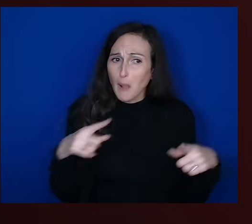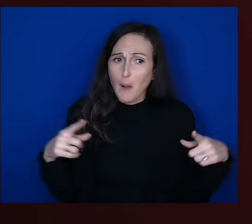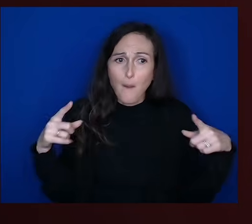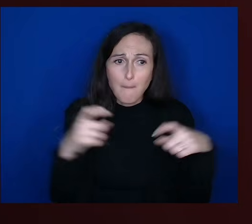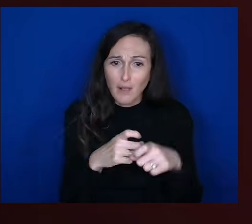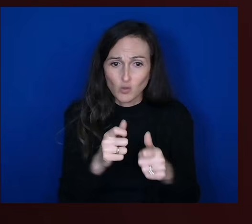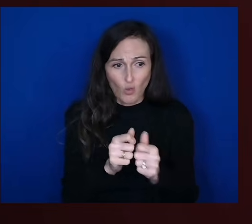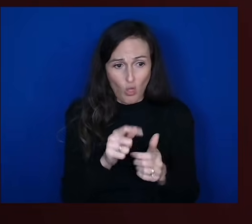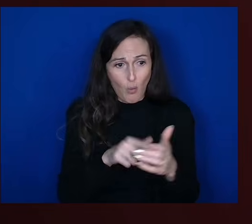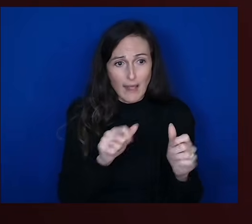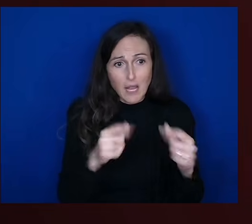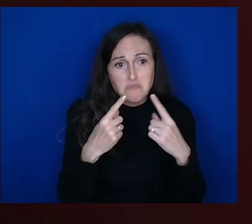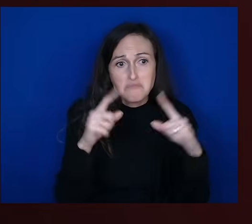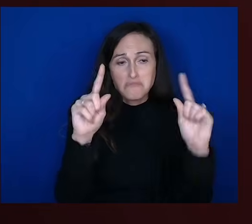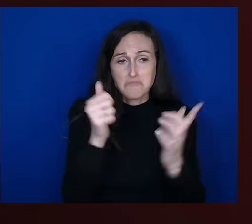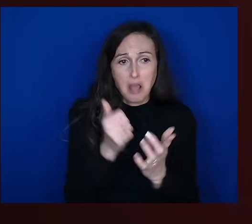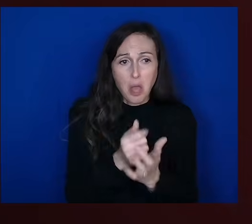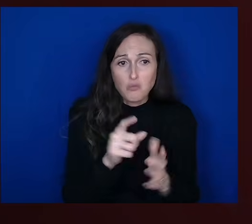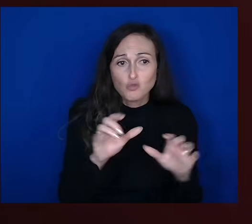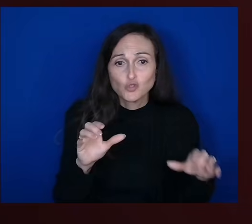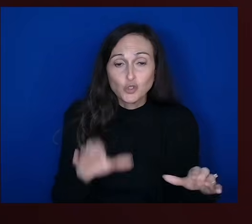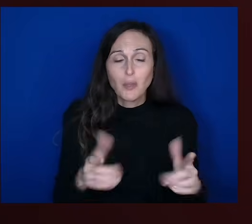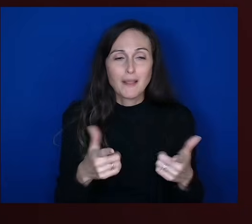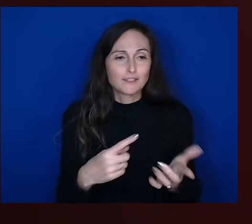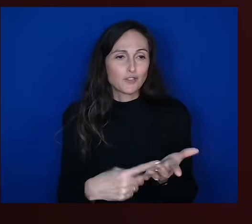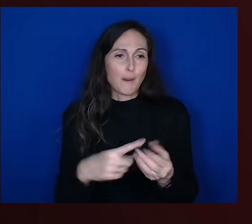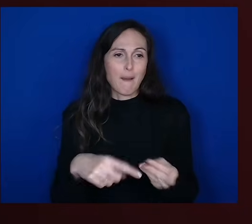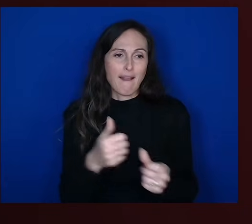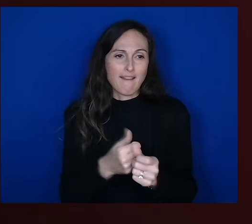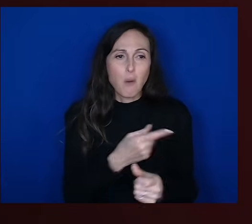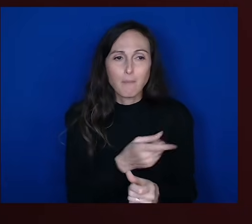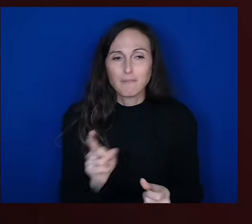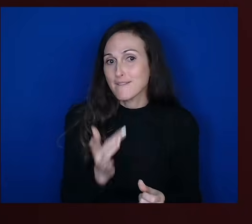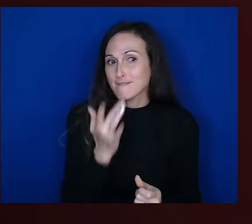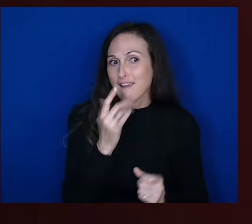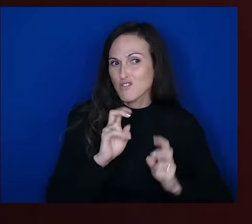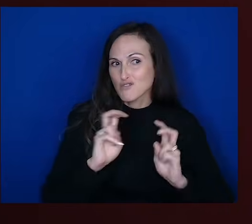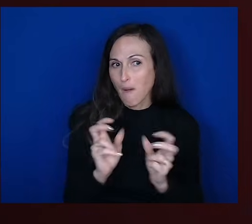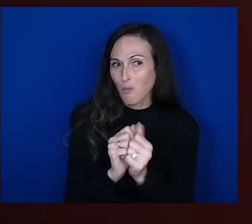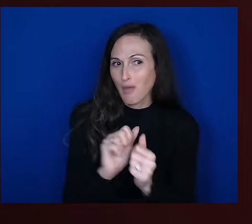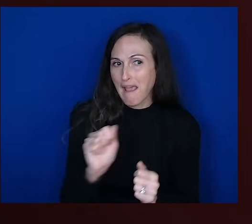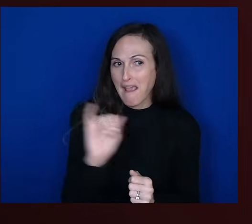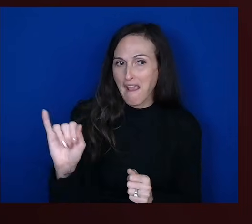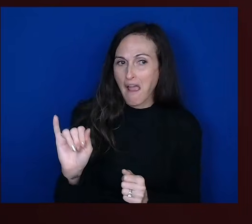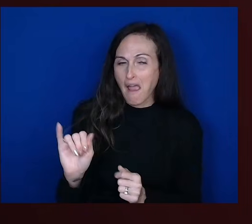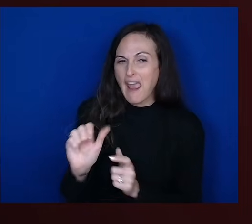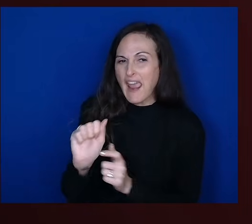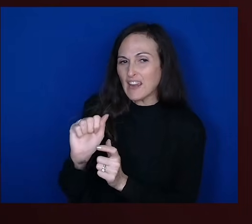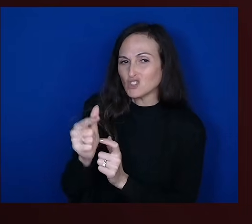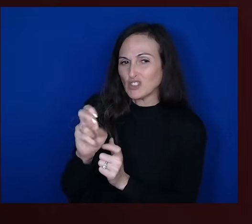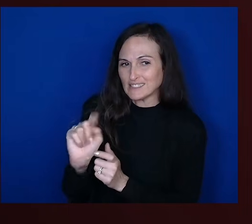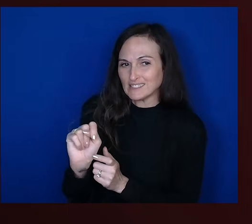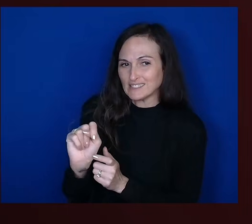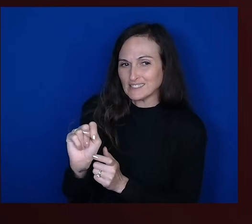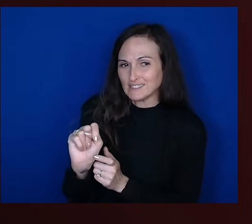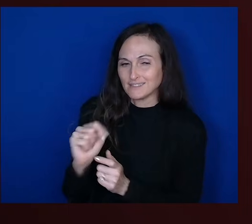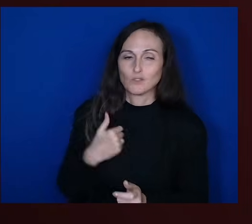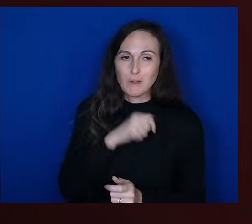everyone's favorite topic in AI, which is agents. We love agents, so you've probably heard a lot of different